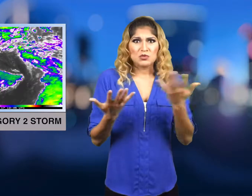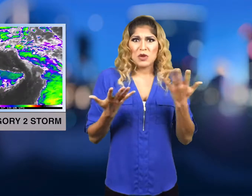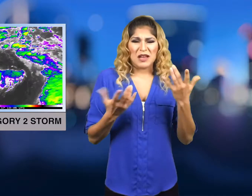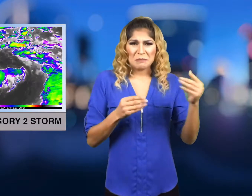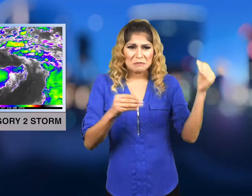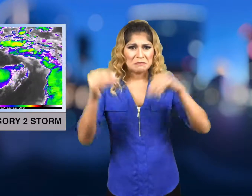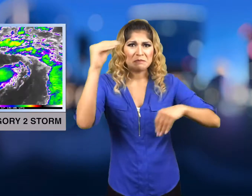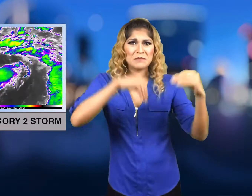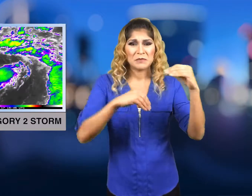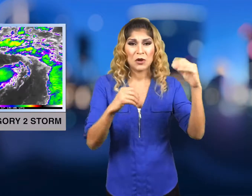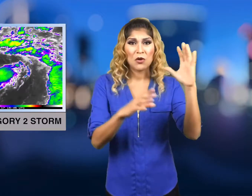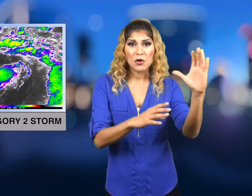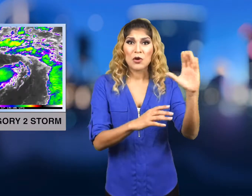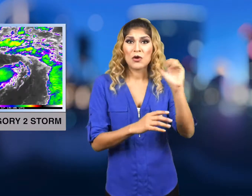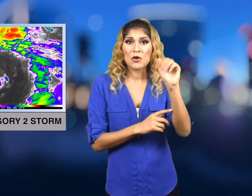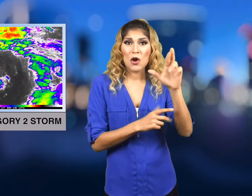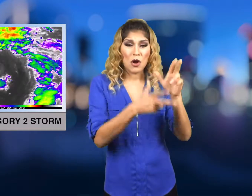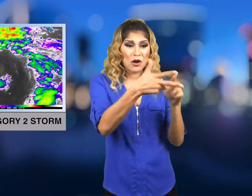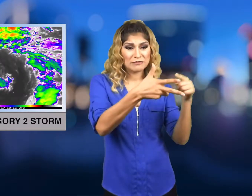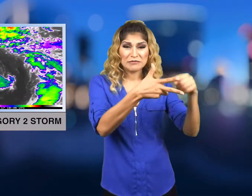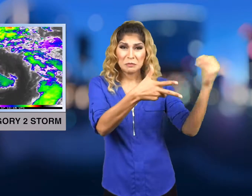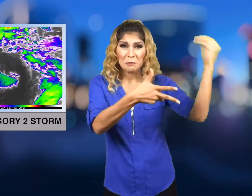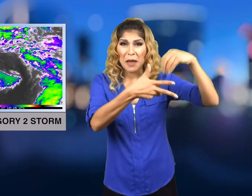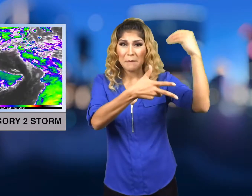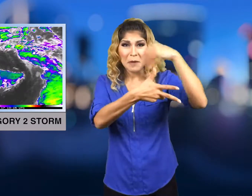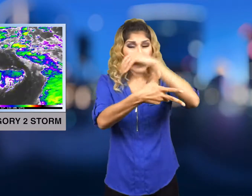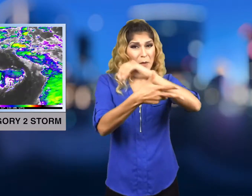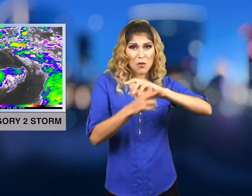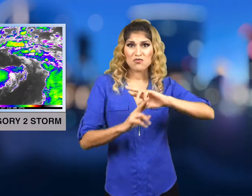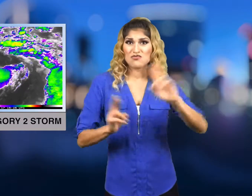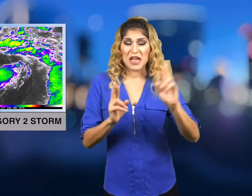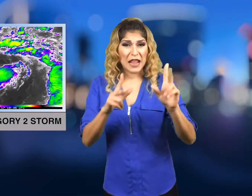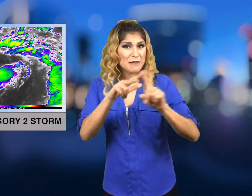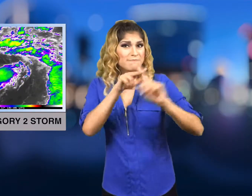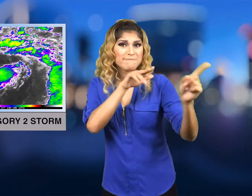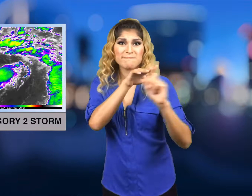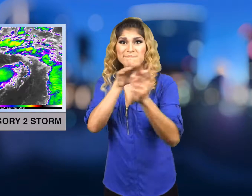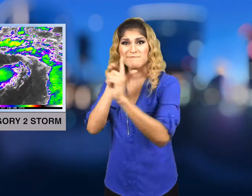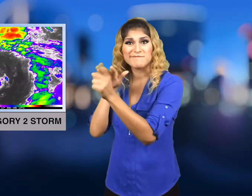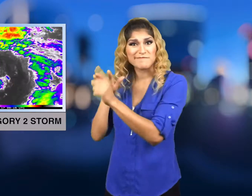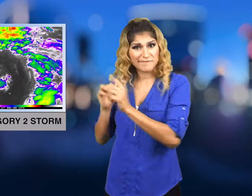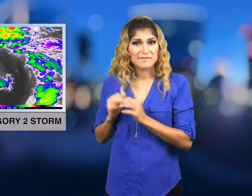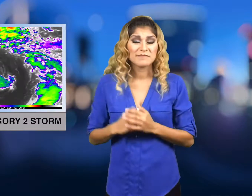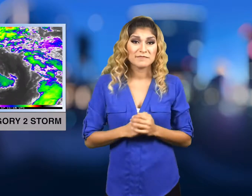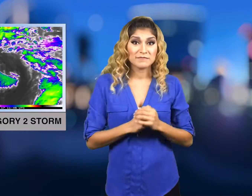coastline are being evacuated.